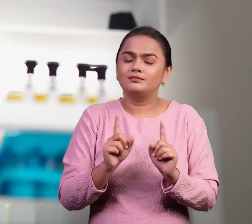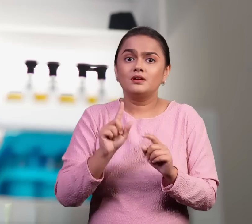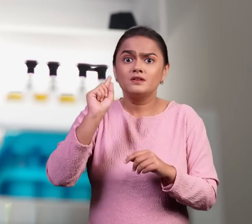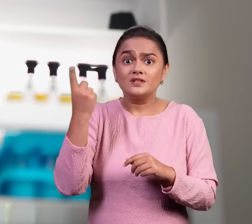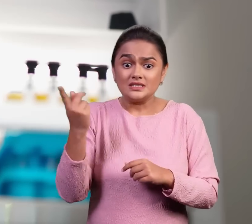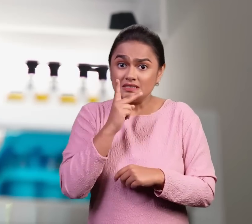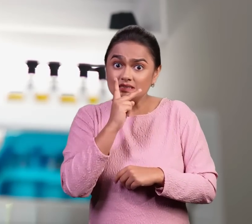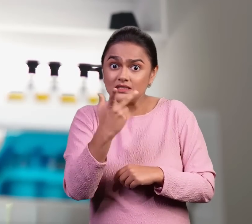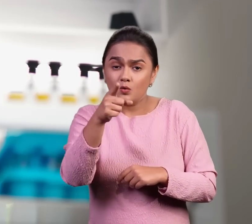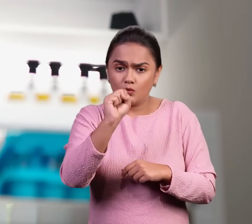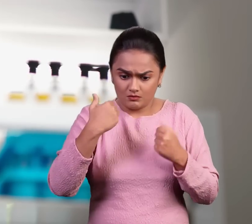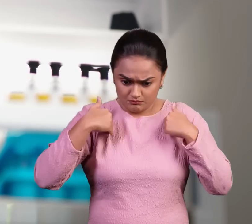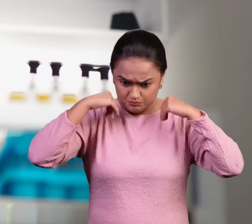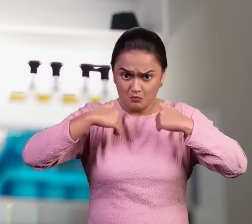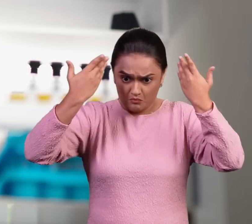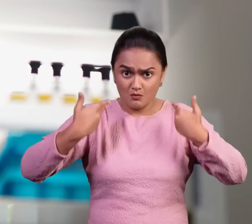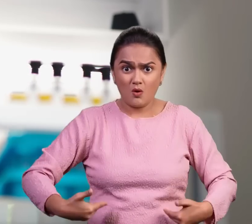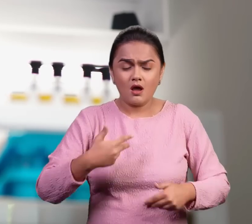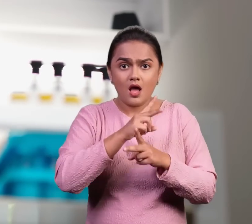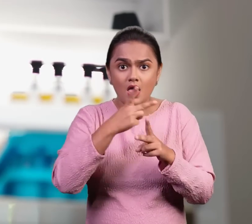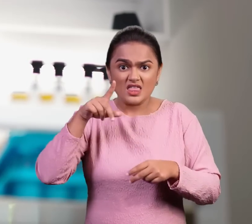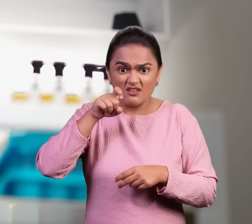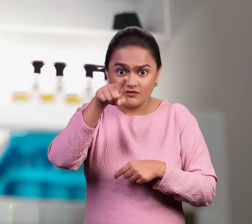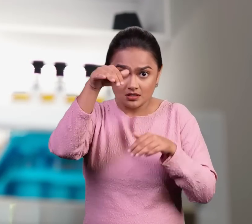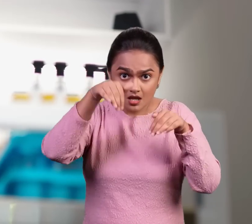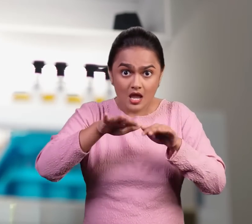First, your body is examined for any other infections.